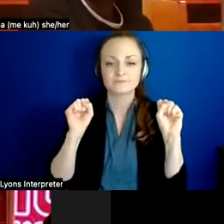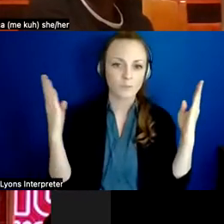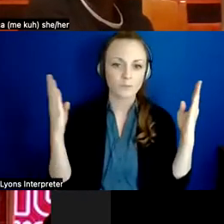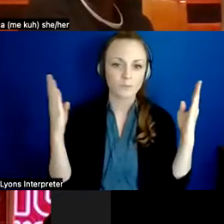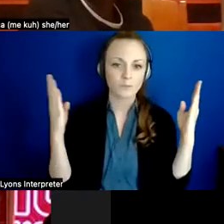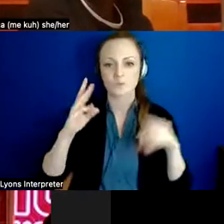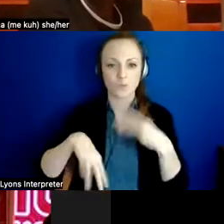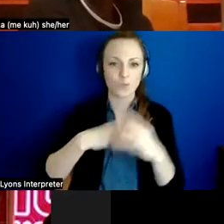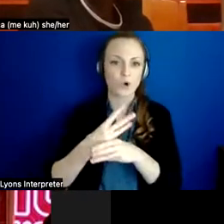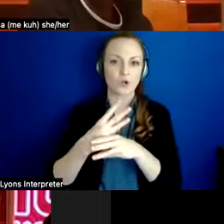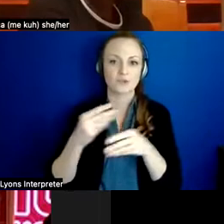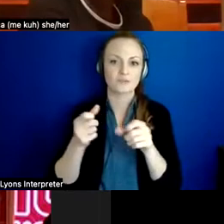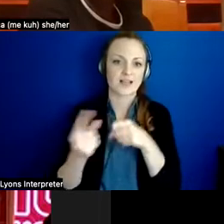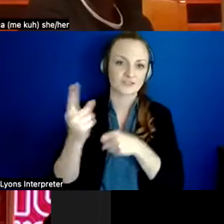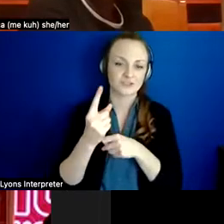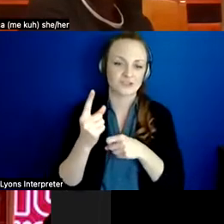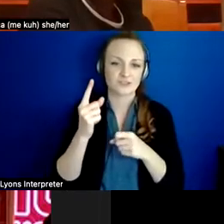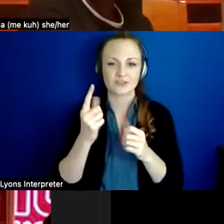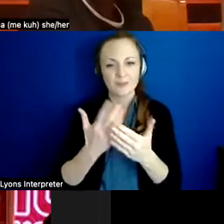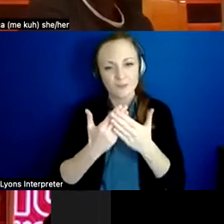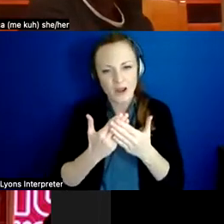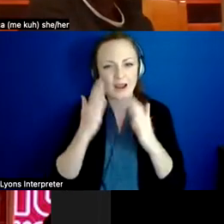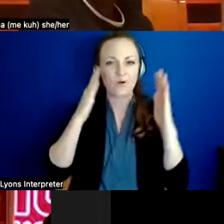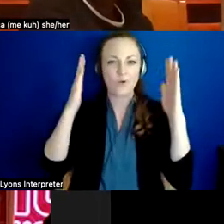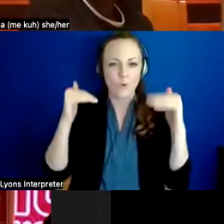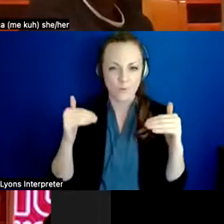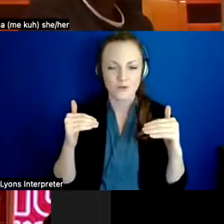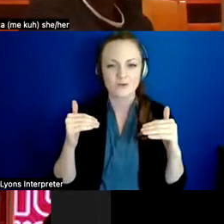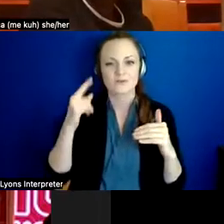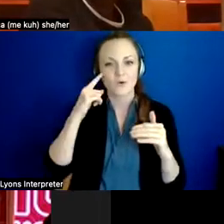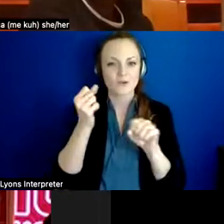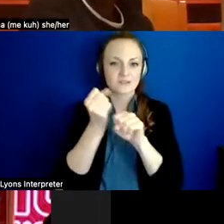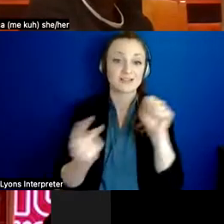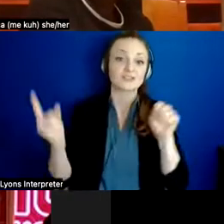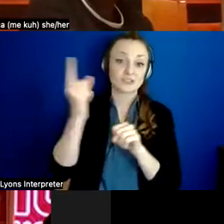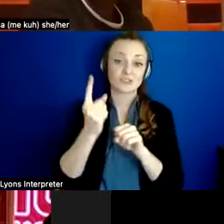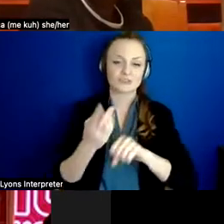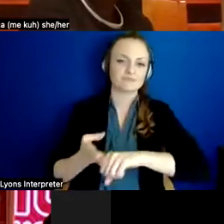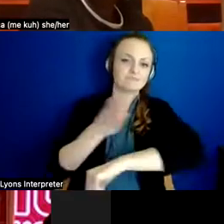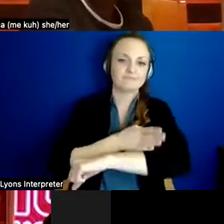20:12:37 So those are often the the final songs that are some, and in lots of fuga dot